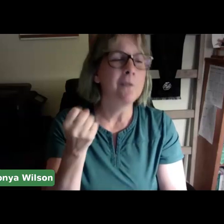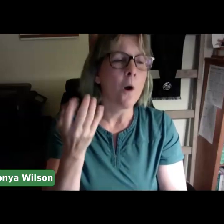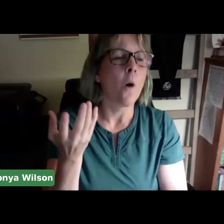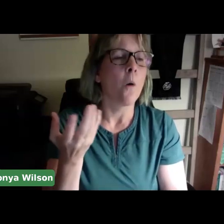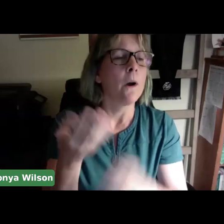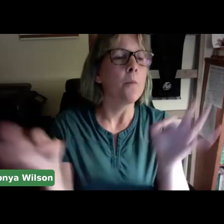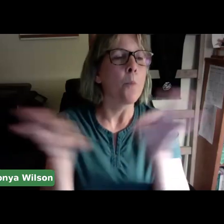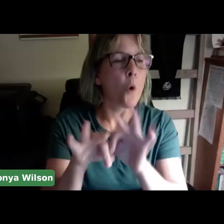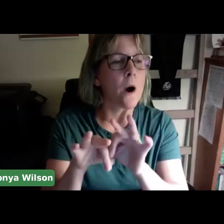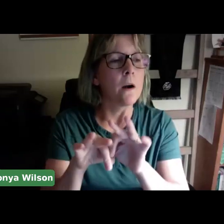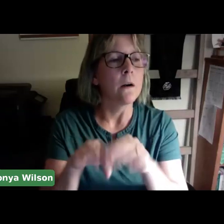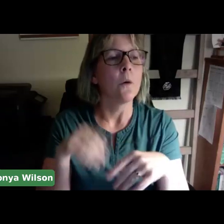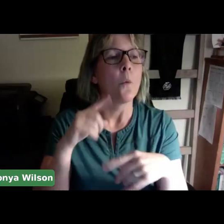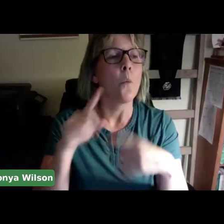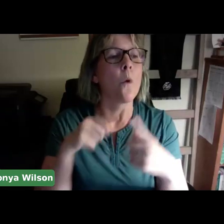amongst my own group of folks.